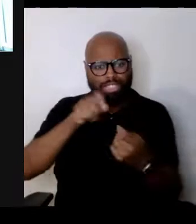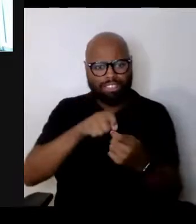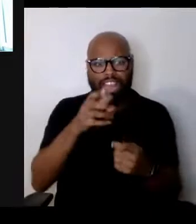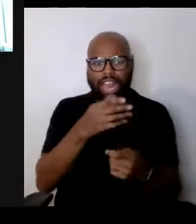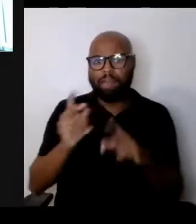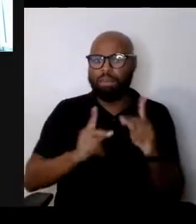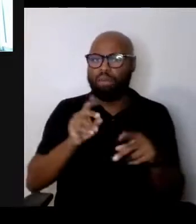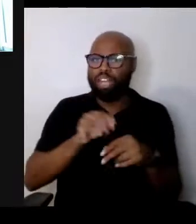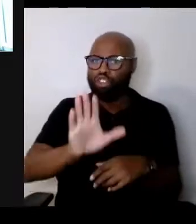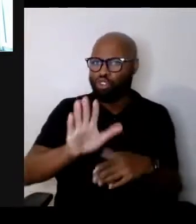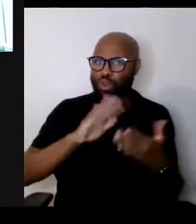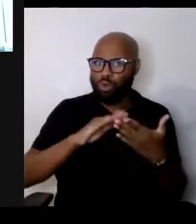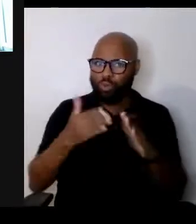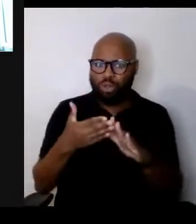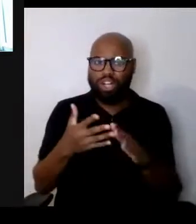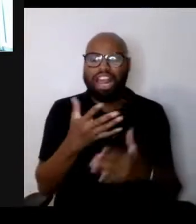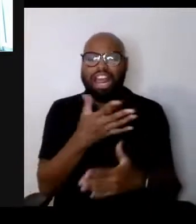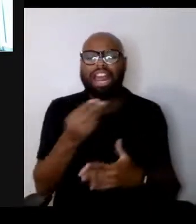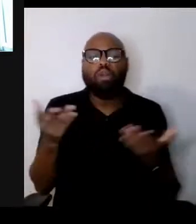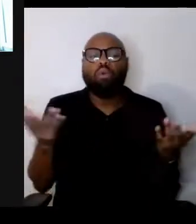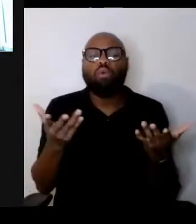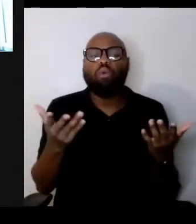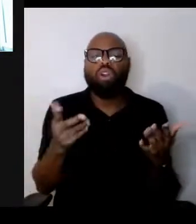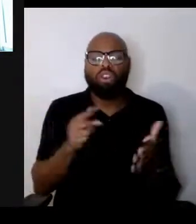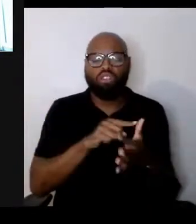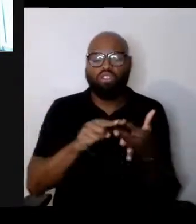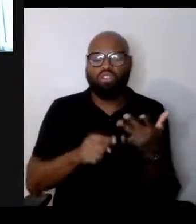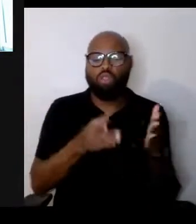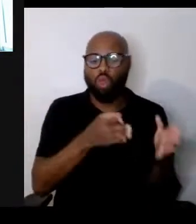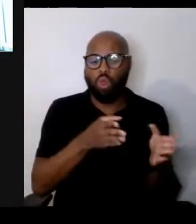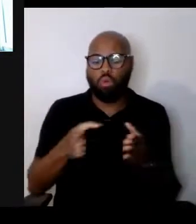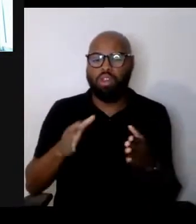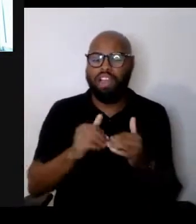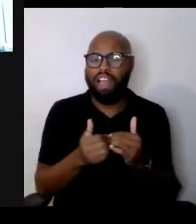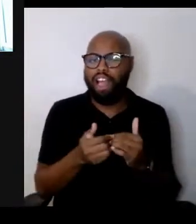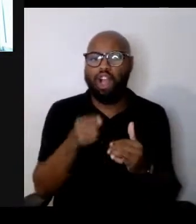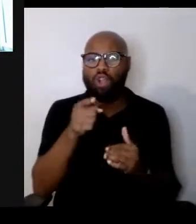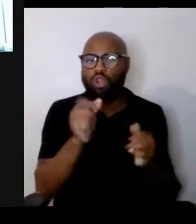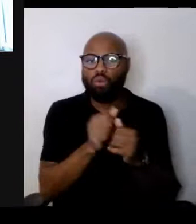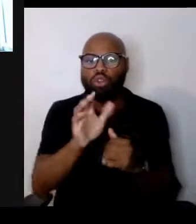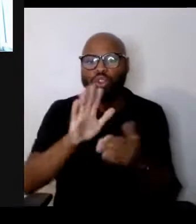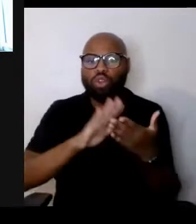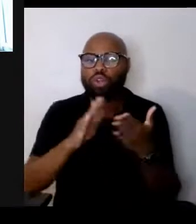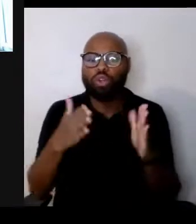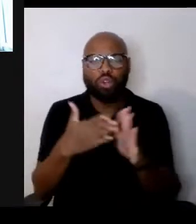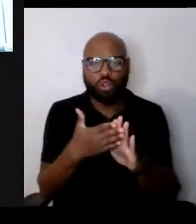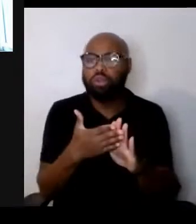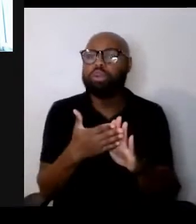And what are the ways in which you with your community have held our government accountable?